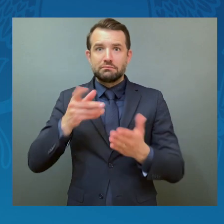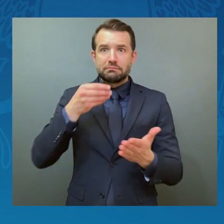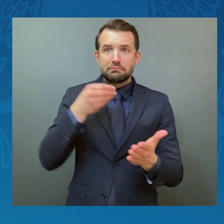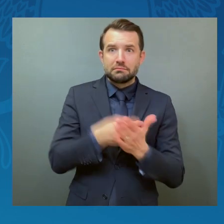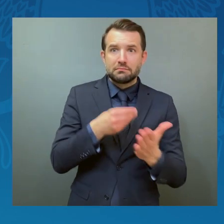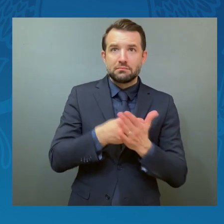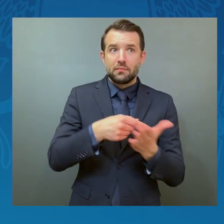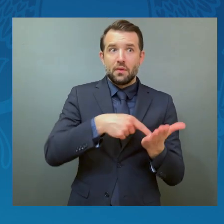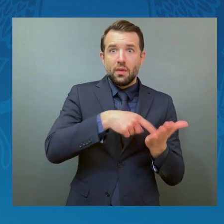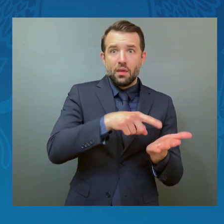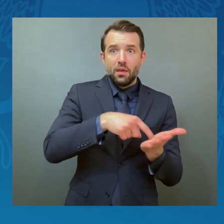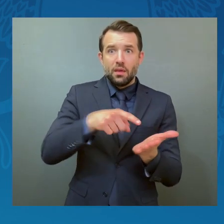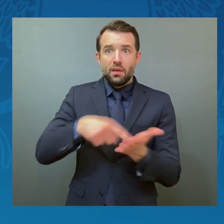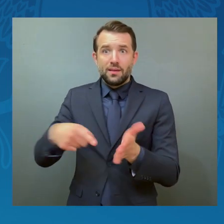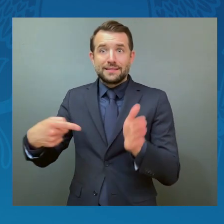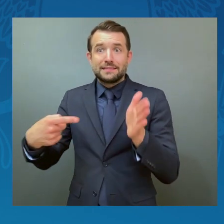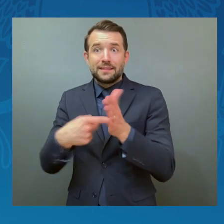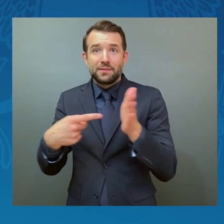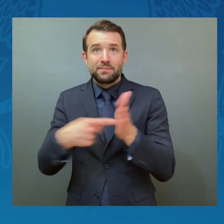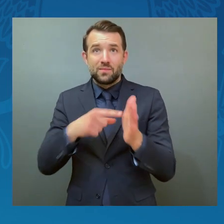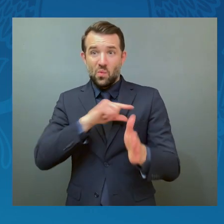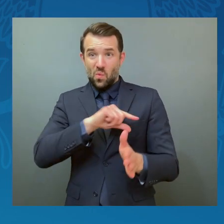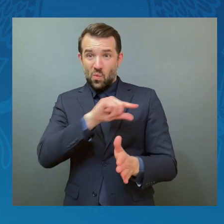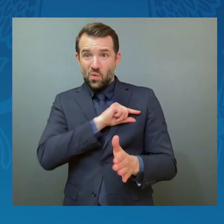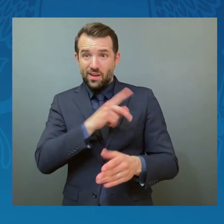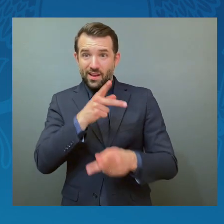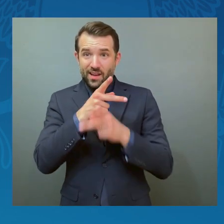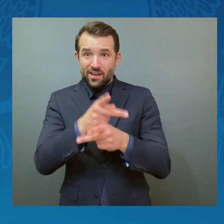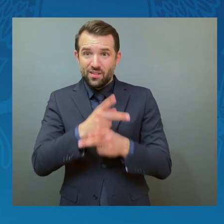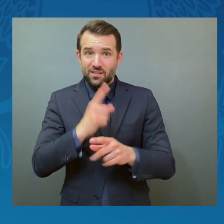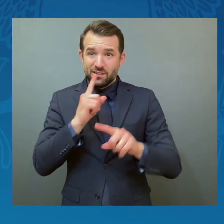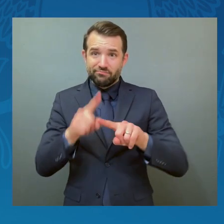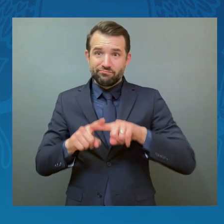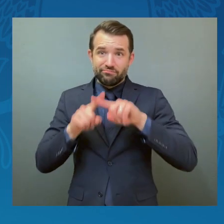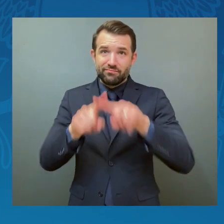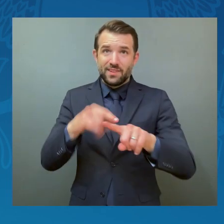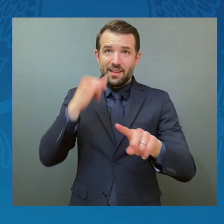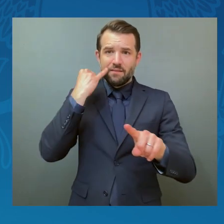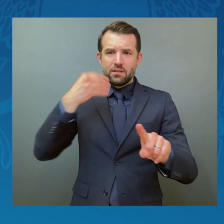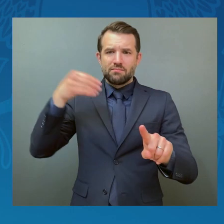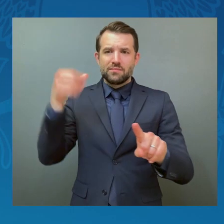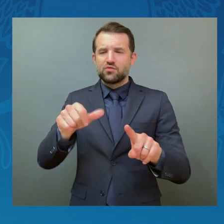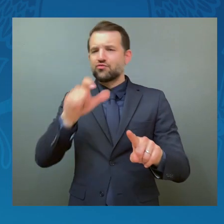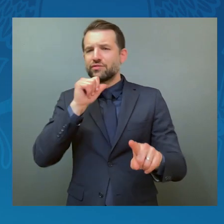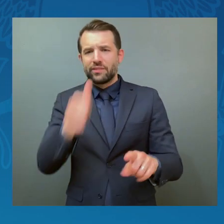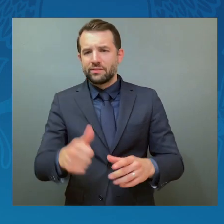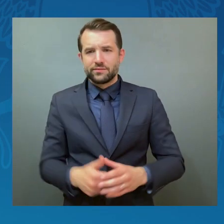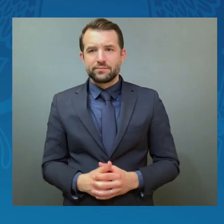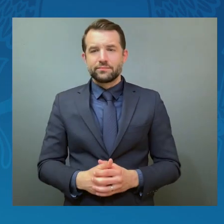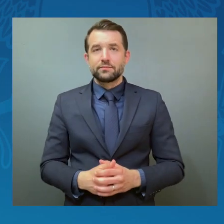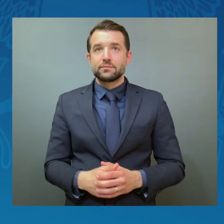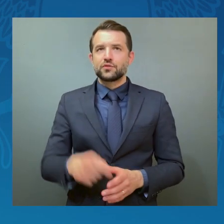and their quality of care should not be contingent on whether they're able to shoulder the burden of the cost.